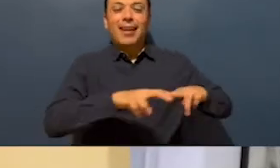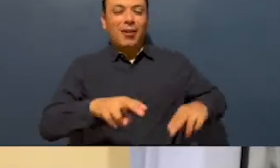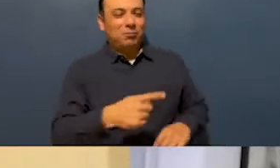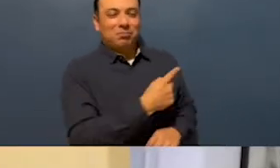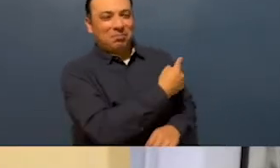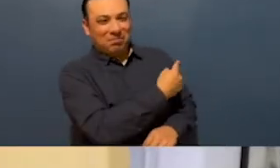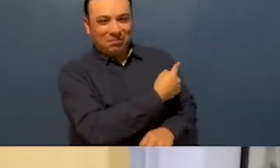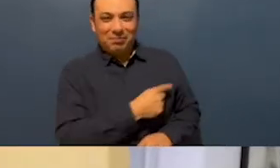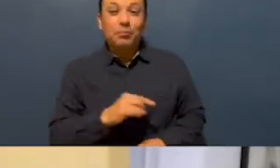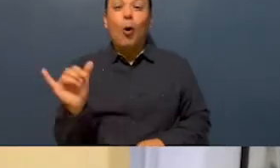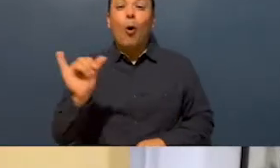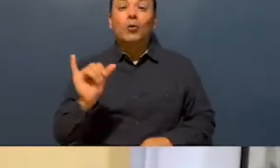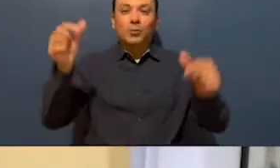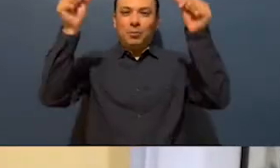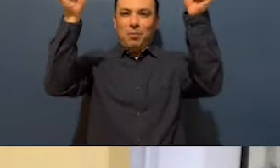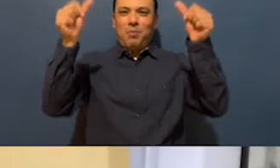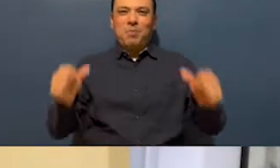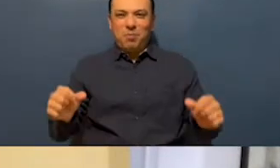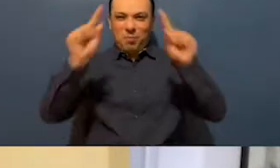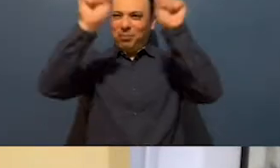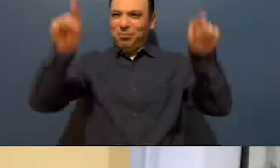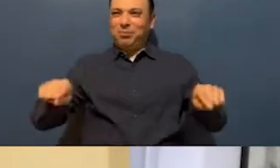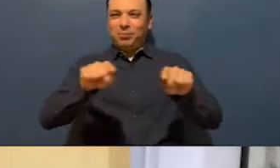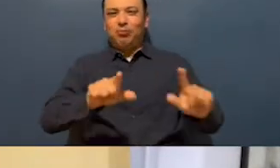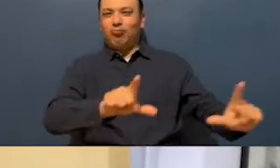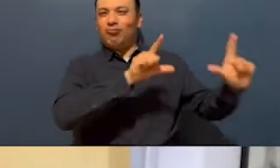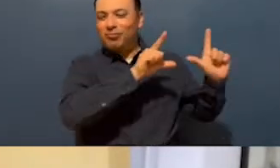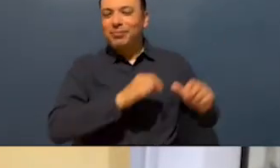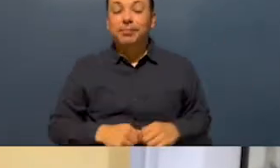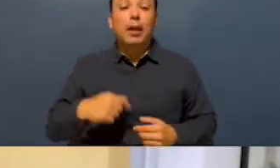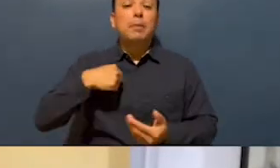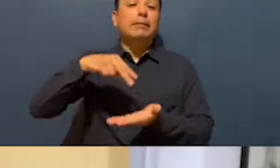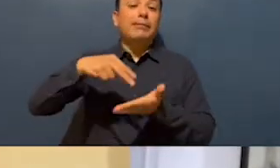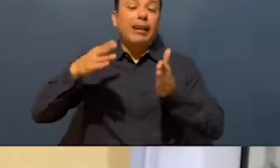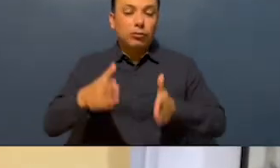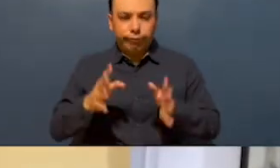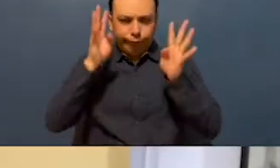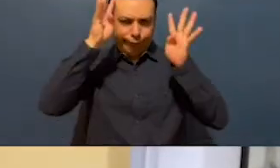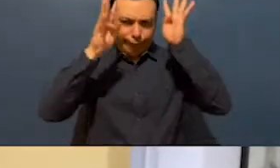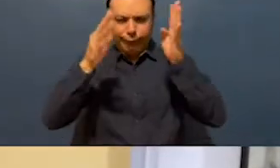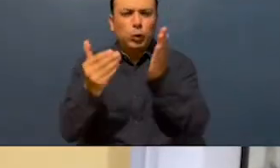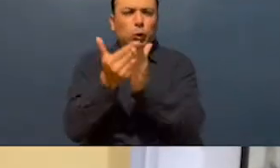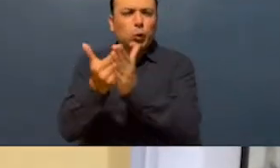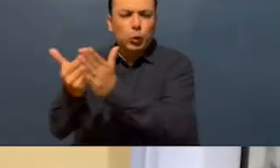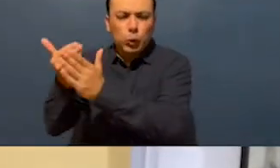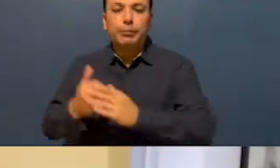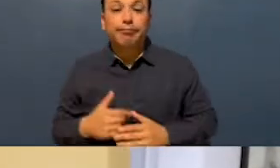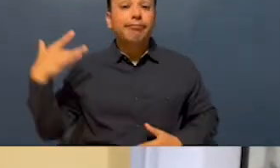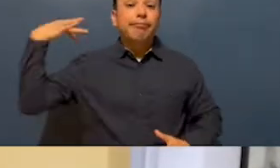and a poster in the background. I am a dancer, creative entrepreneur, and model, and arts activist,